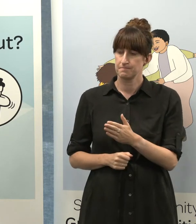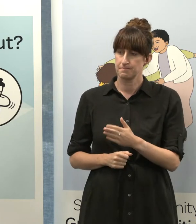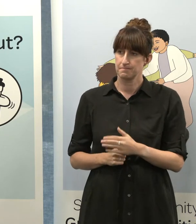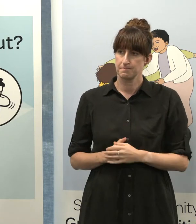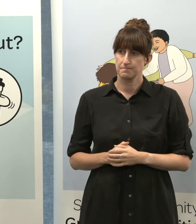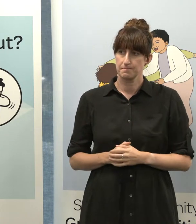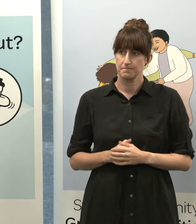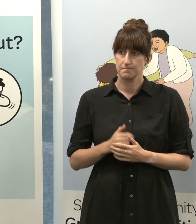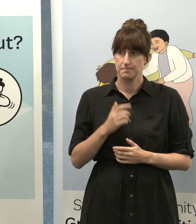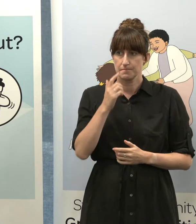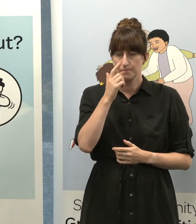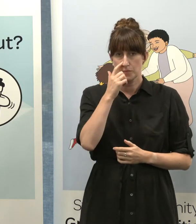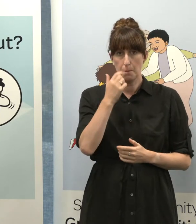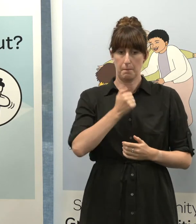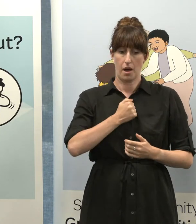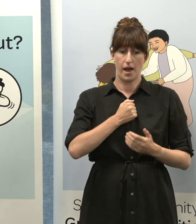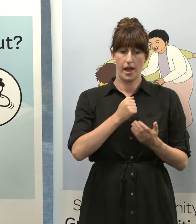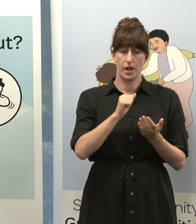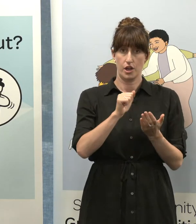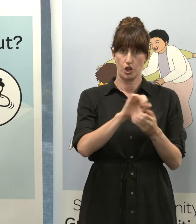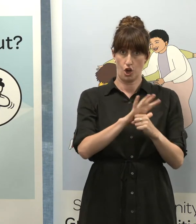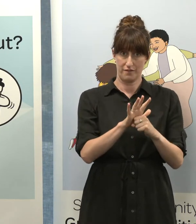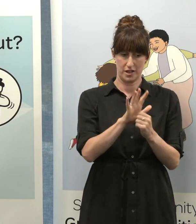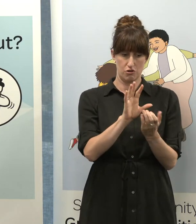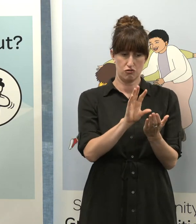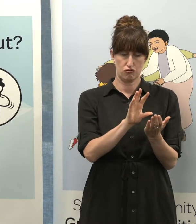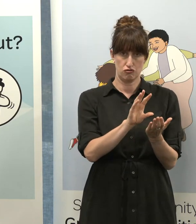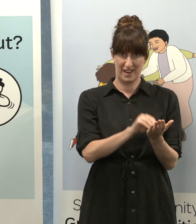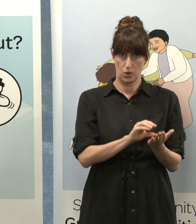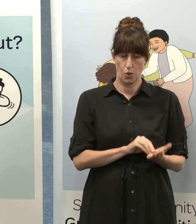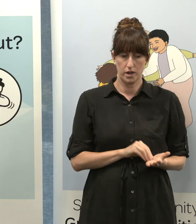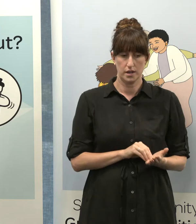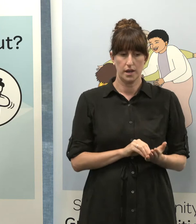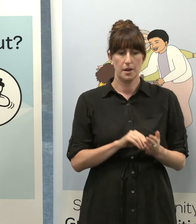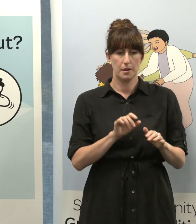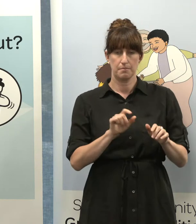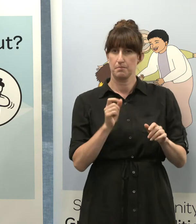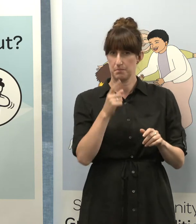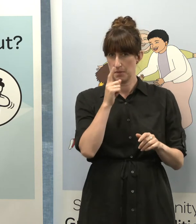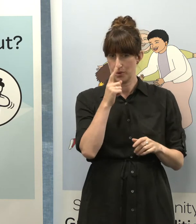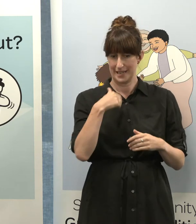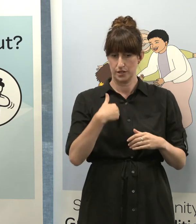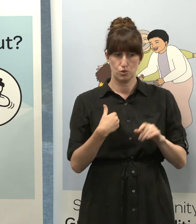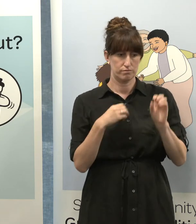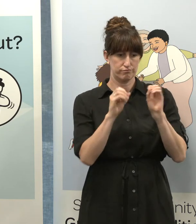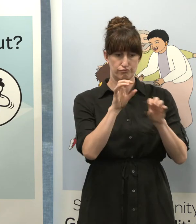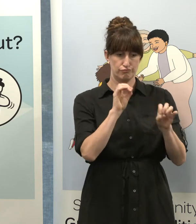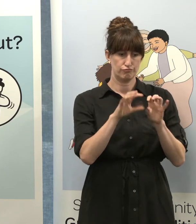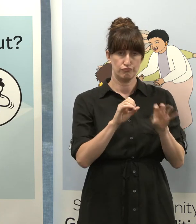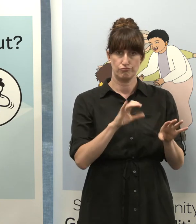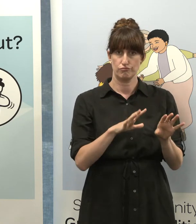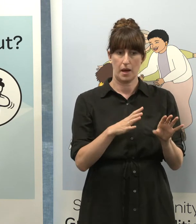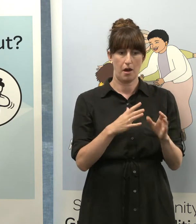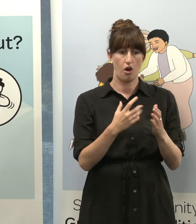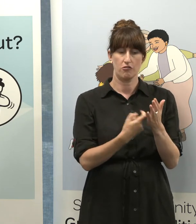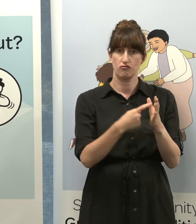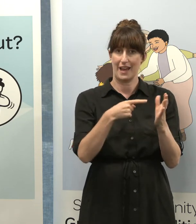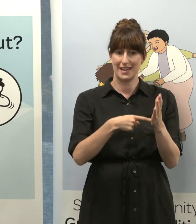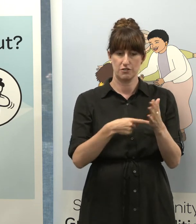in the community say. Also you talked about issue, people walking up to my COVID